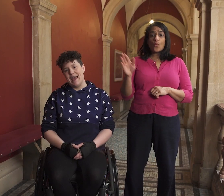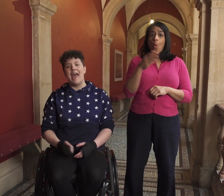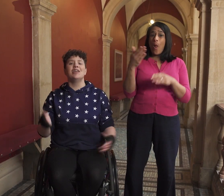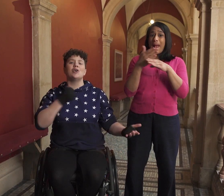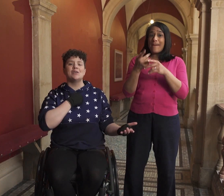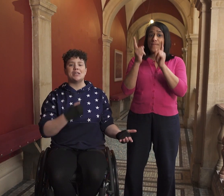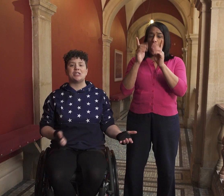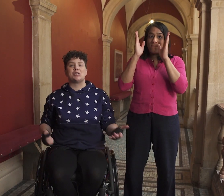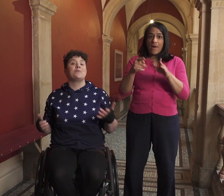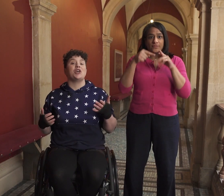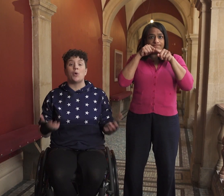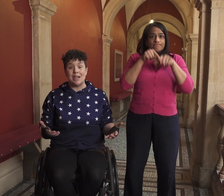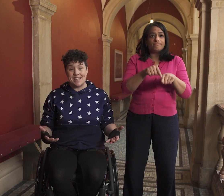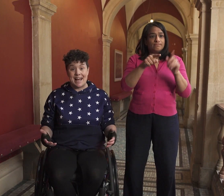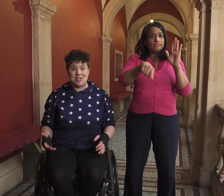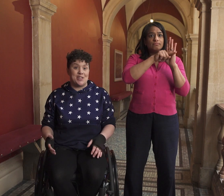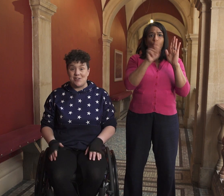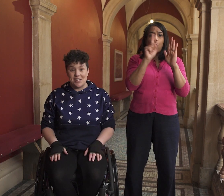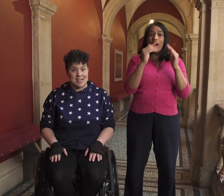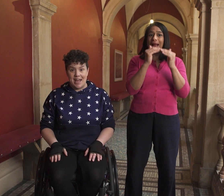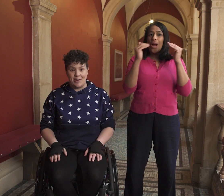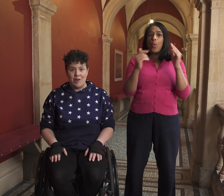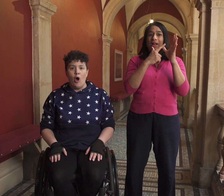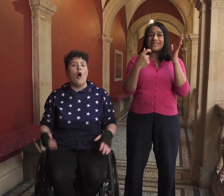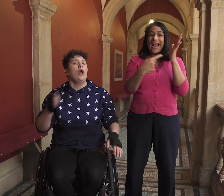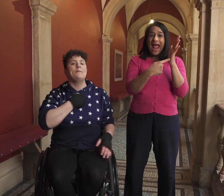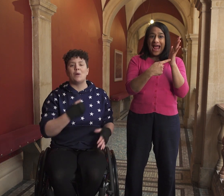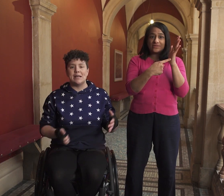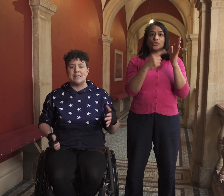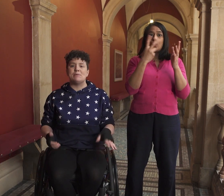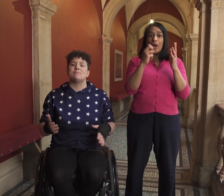In accordance with the Equality Act 2010 all employers must make